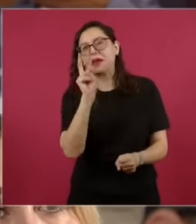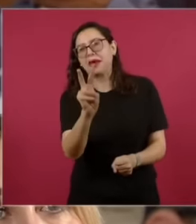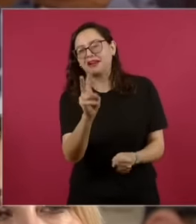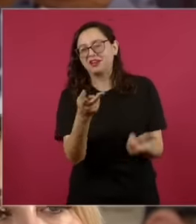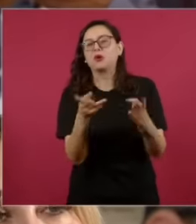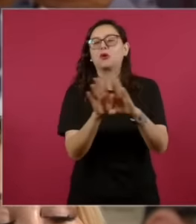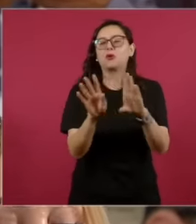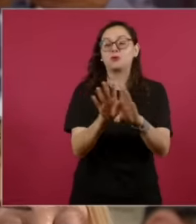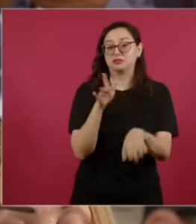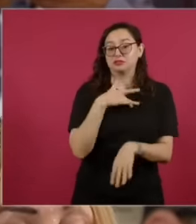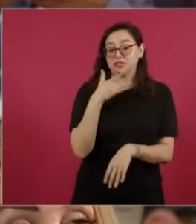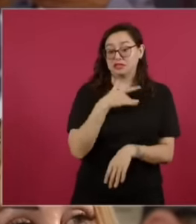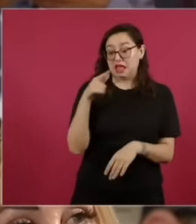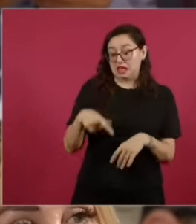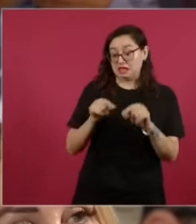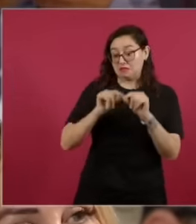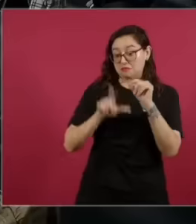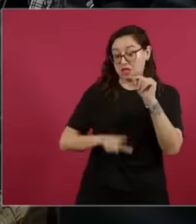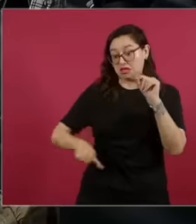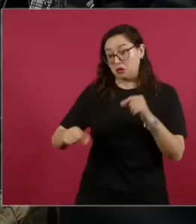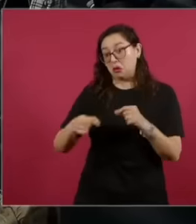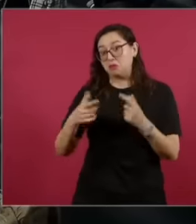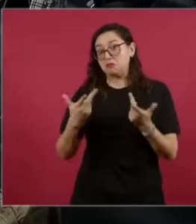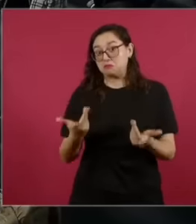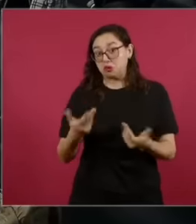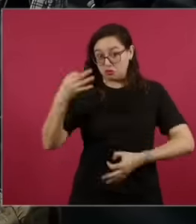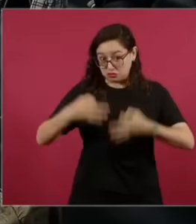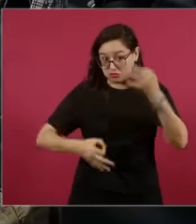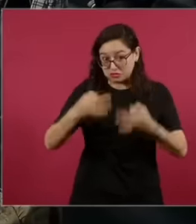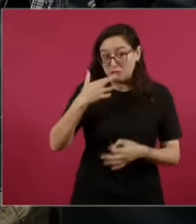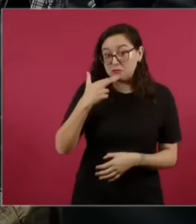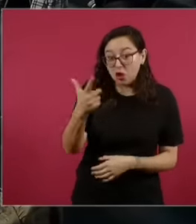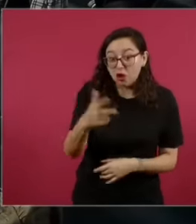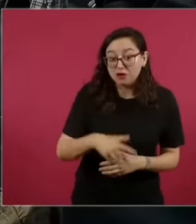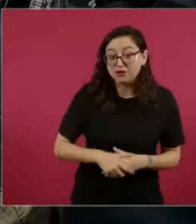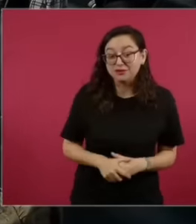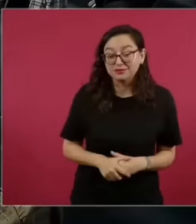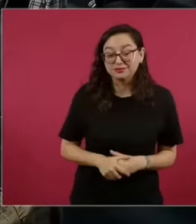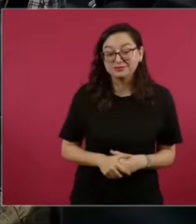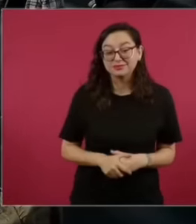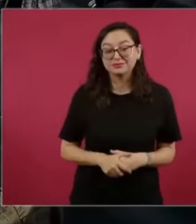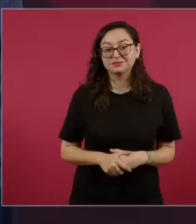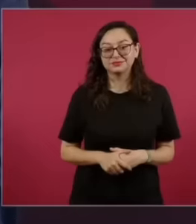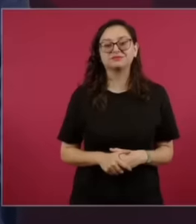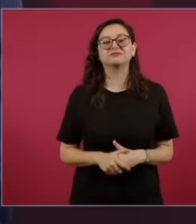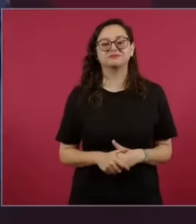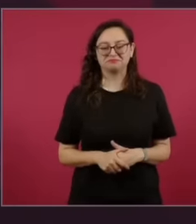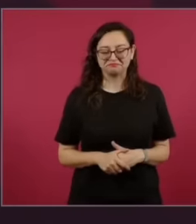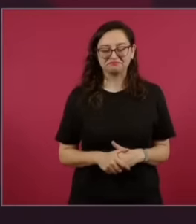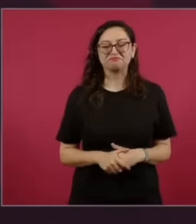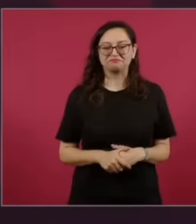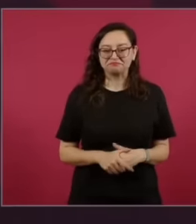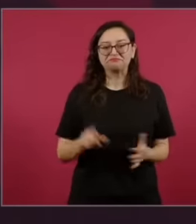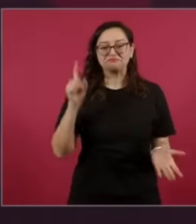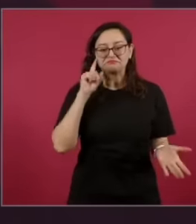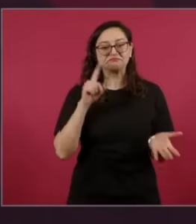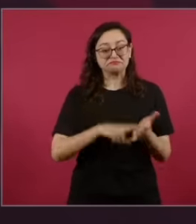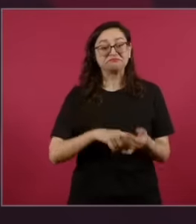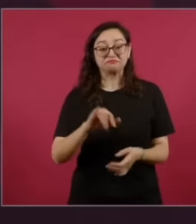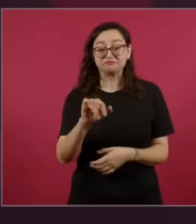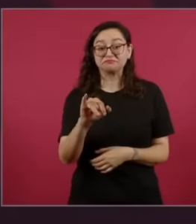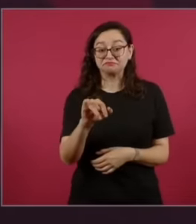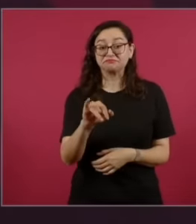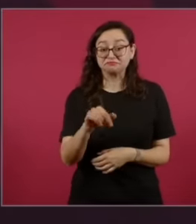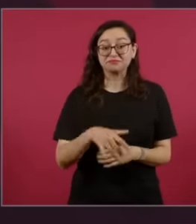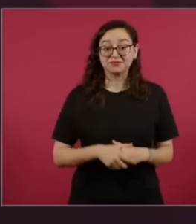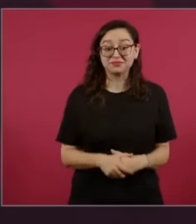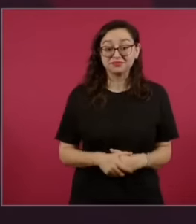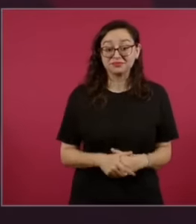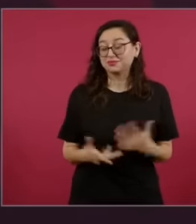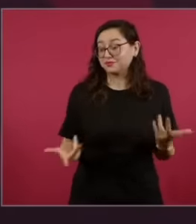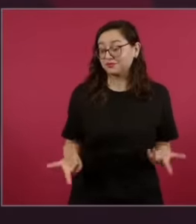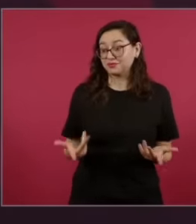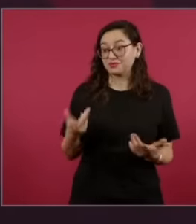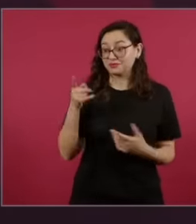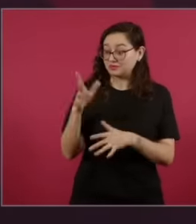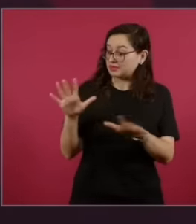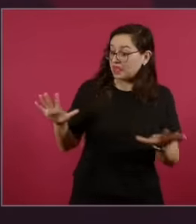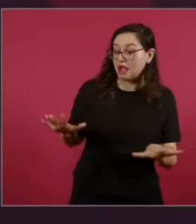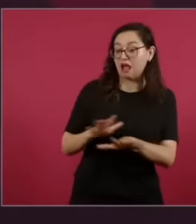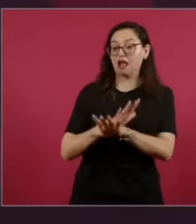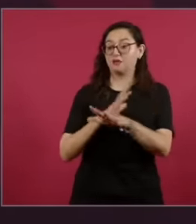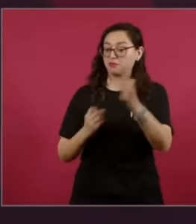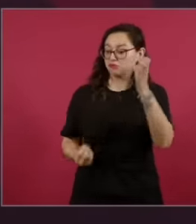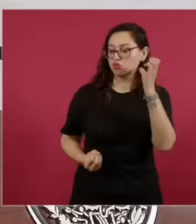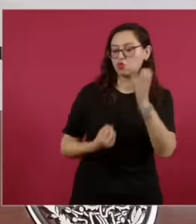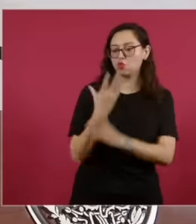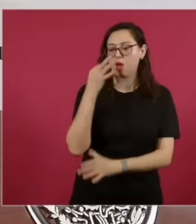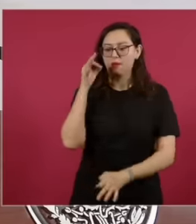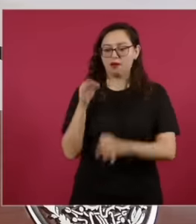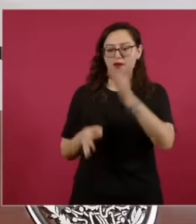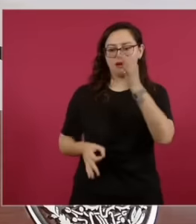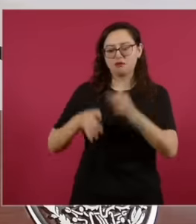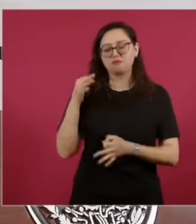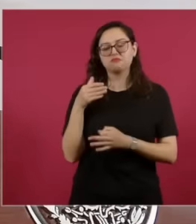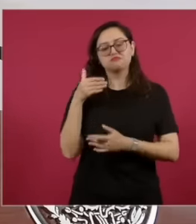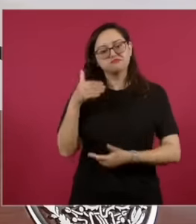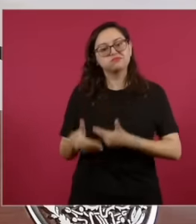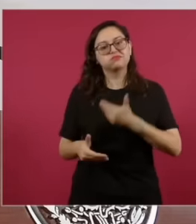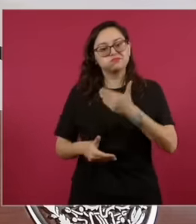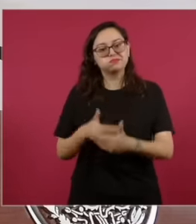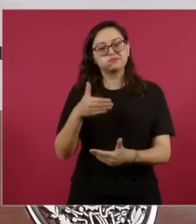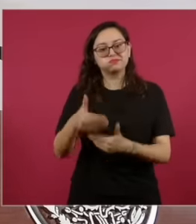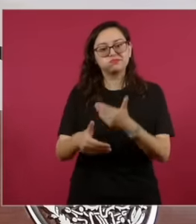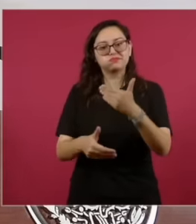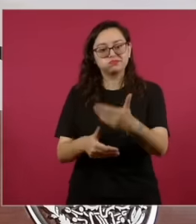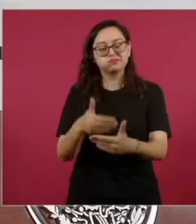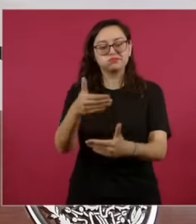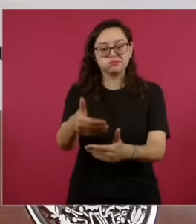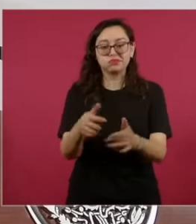issue of justice in the country. I think that yes, this reform will allow for very important advances.